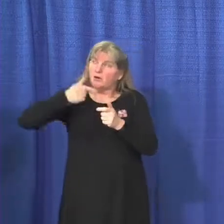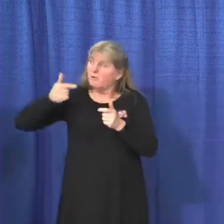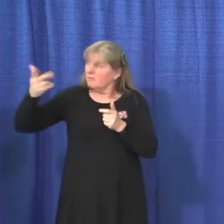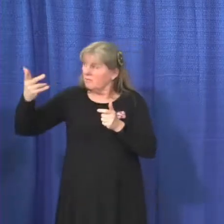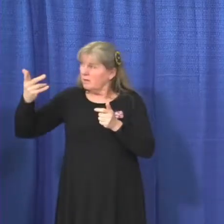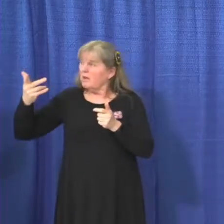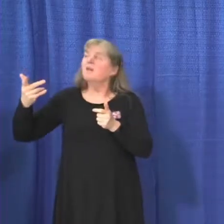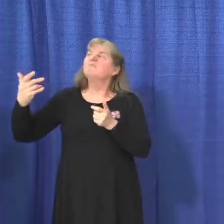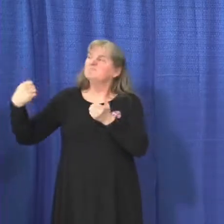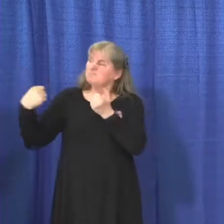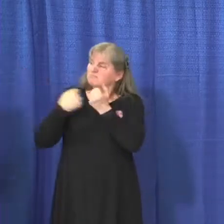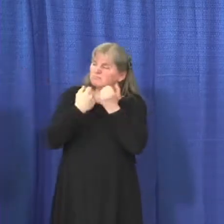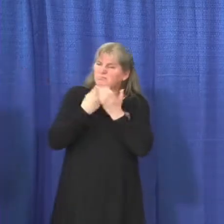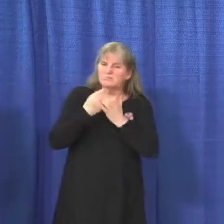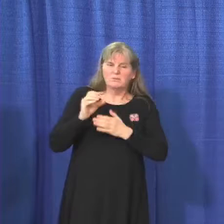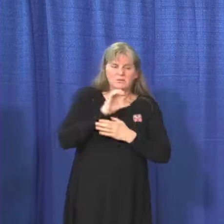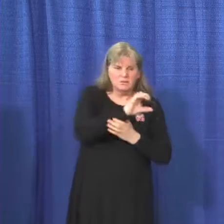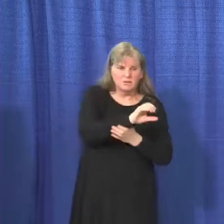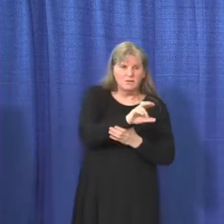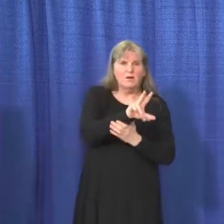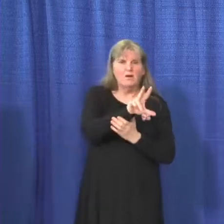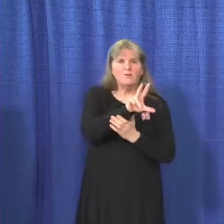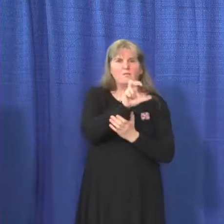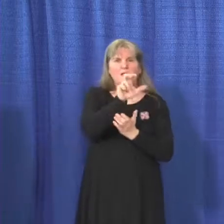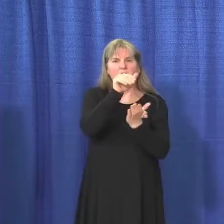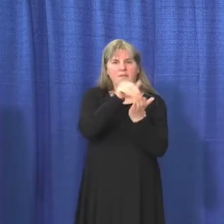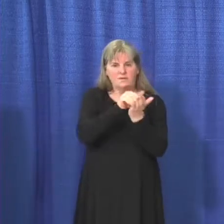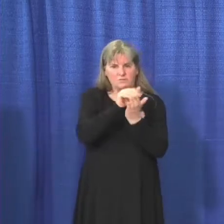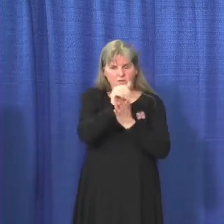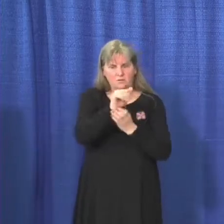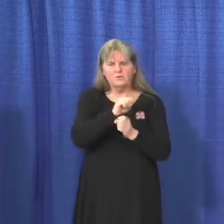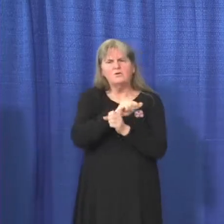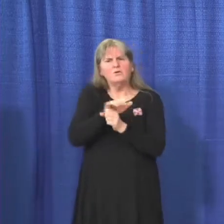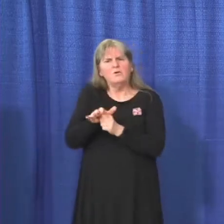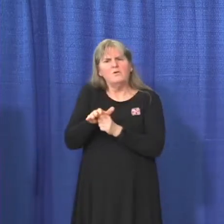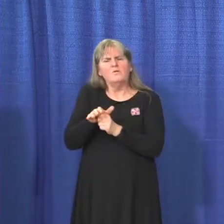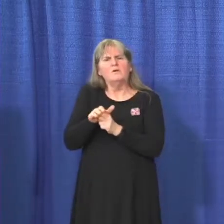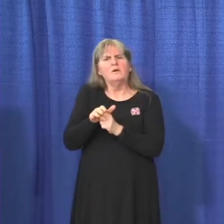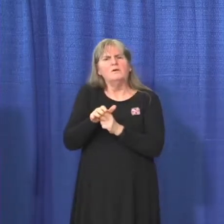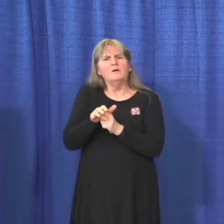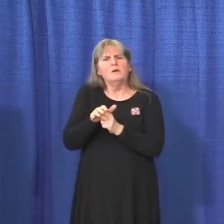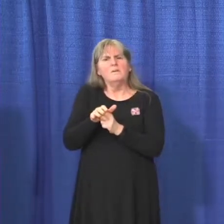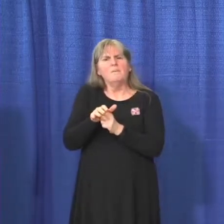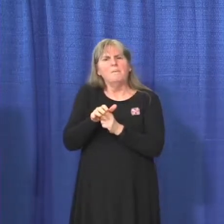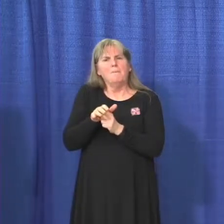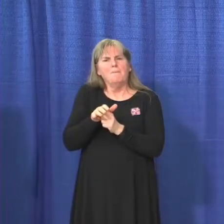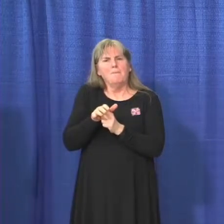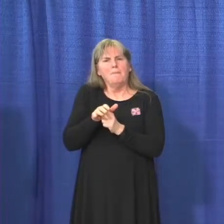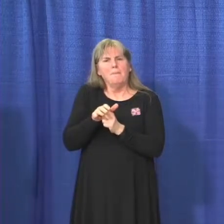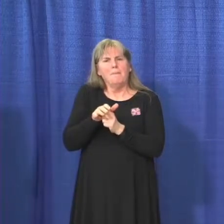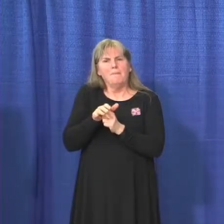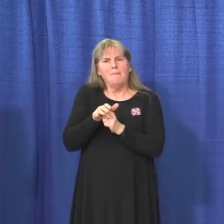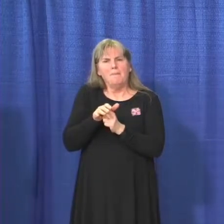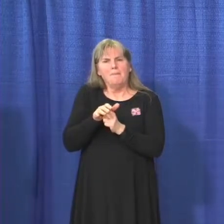will go towards the Covid-19 --